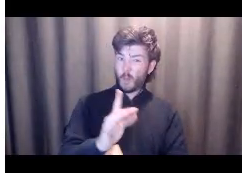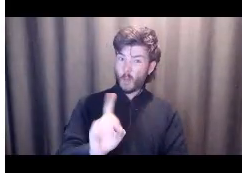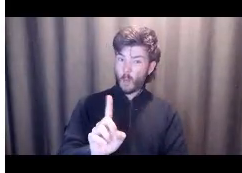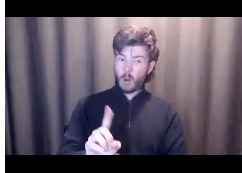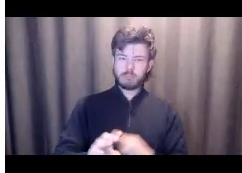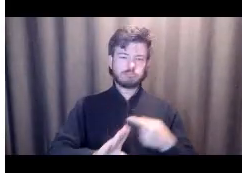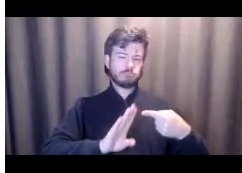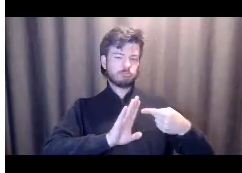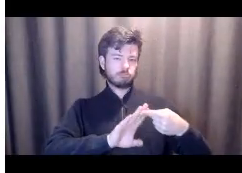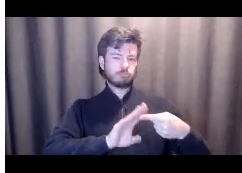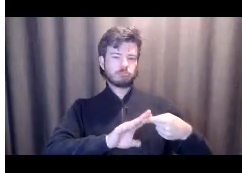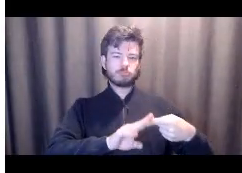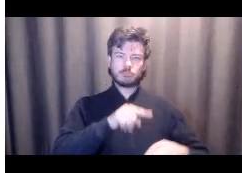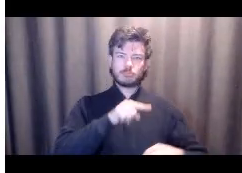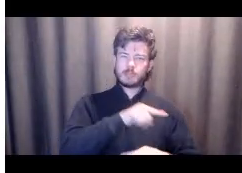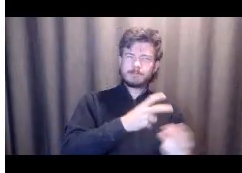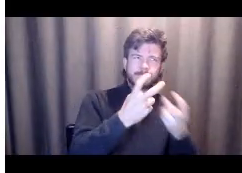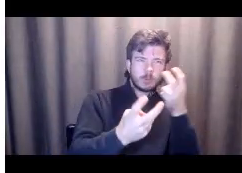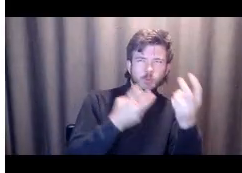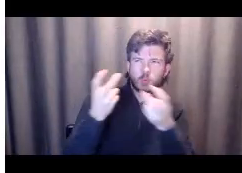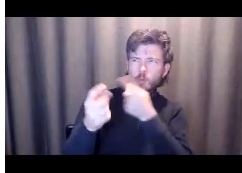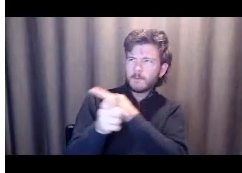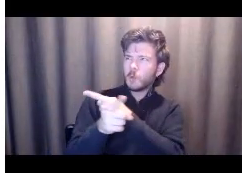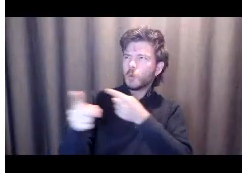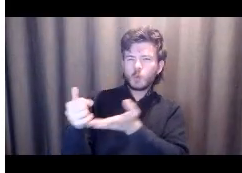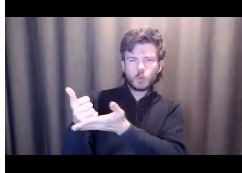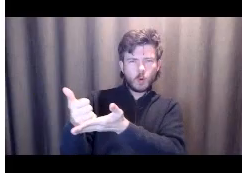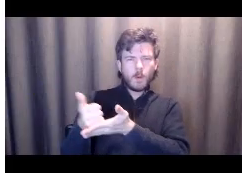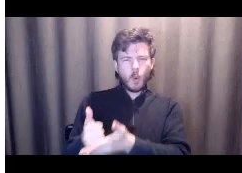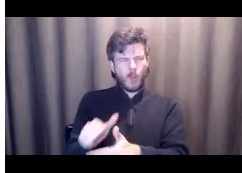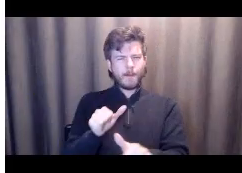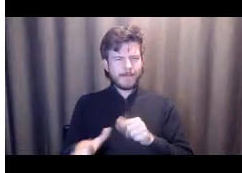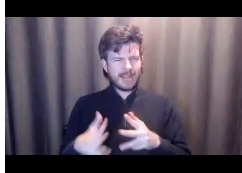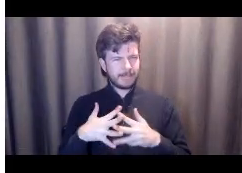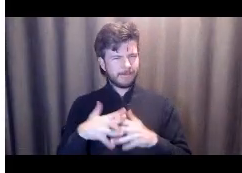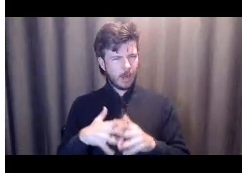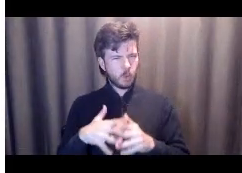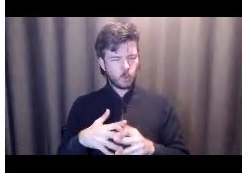offer the best value for money and are good quality, learning